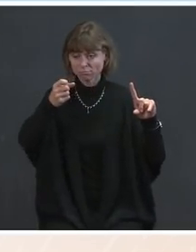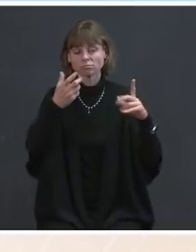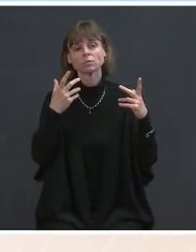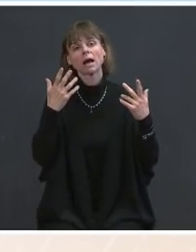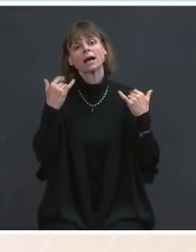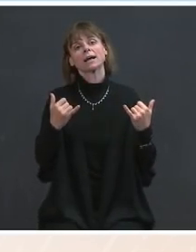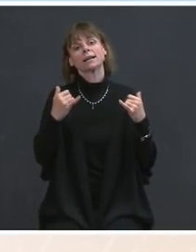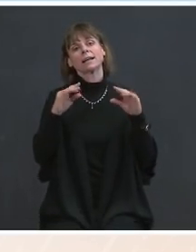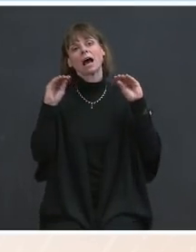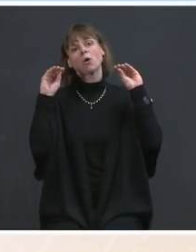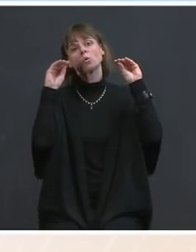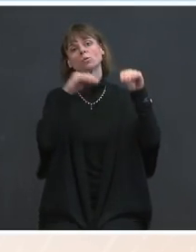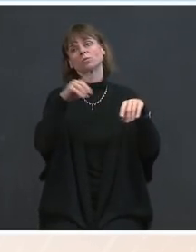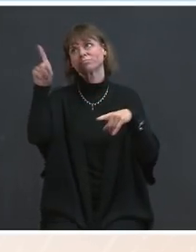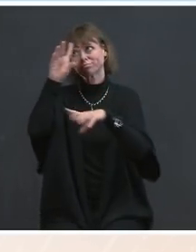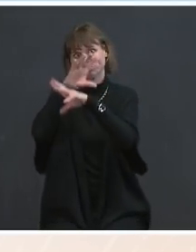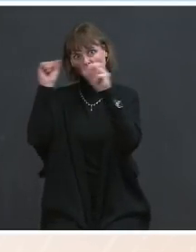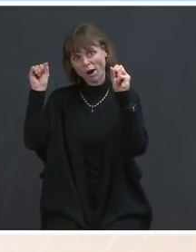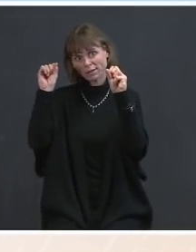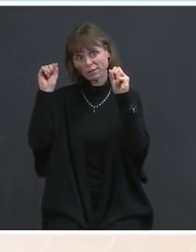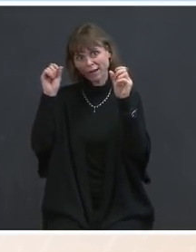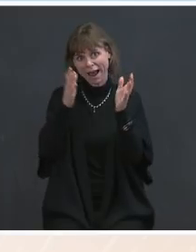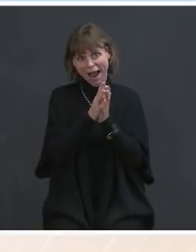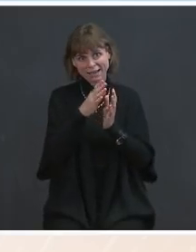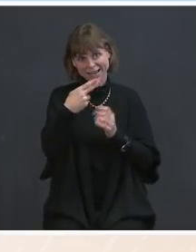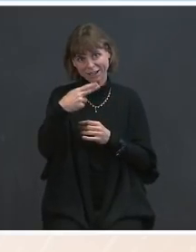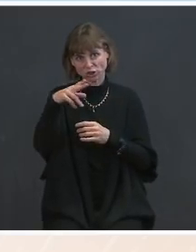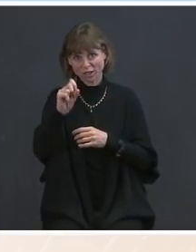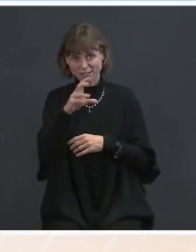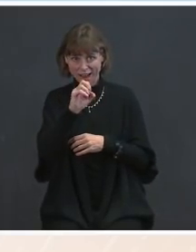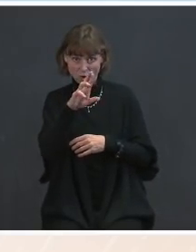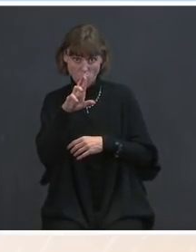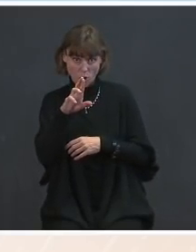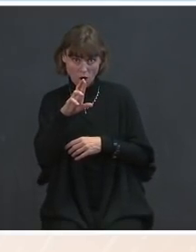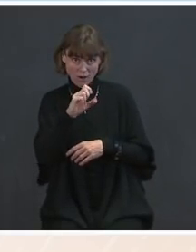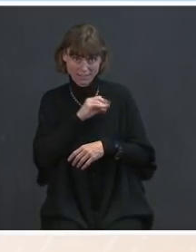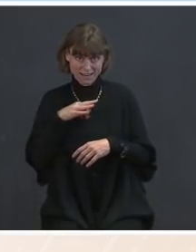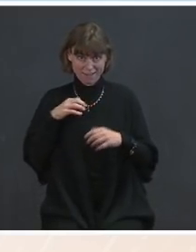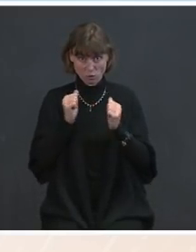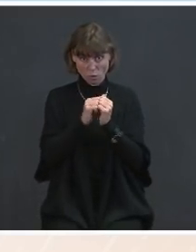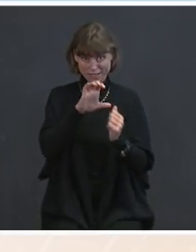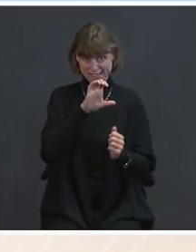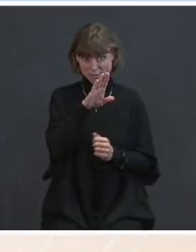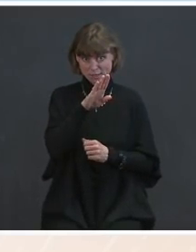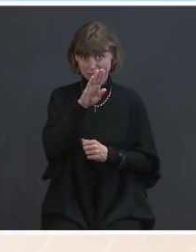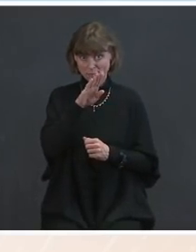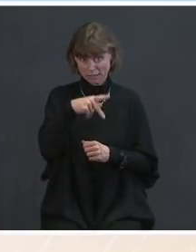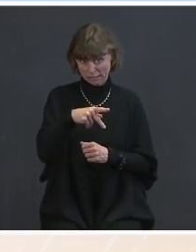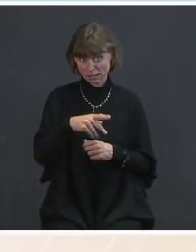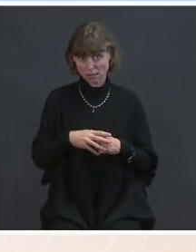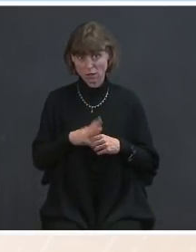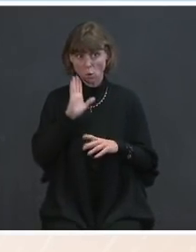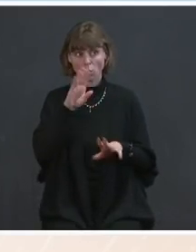at the President's ask, of HHS and ORR with CBP, which will allow government to more quickly I.D.,